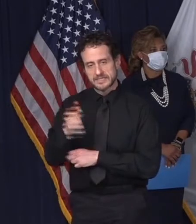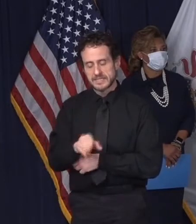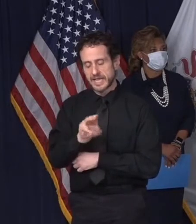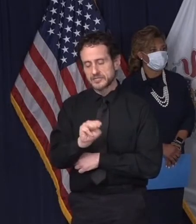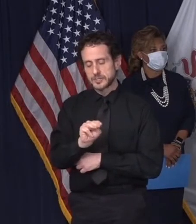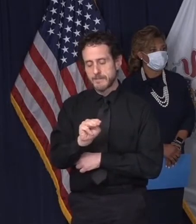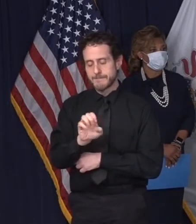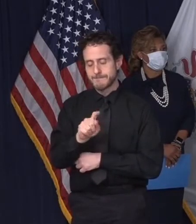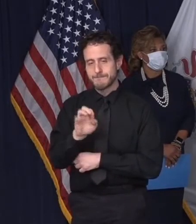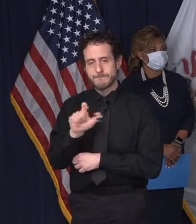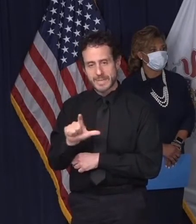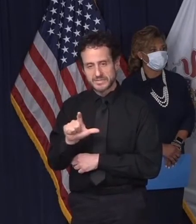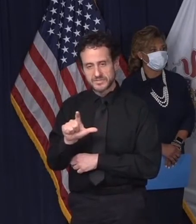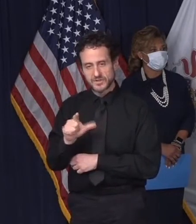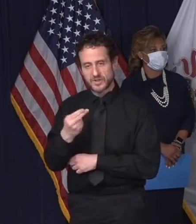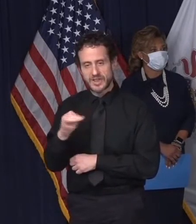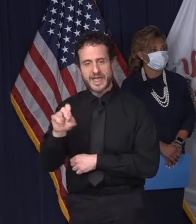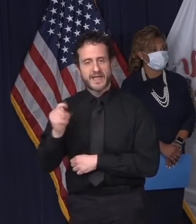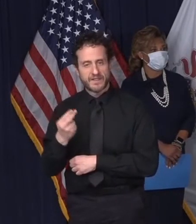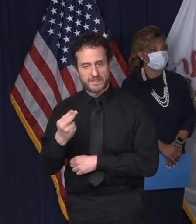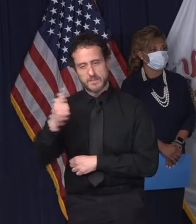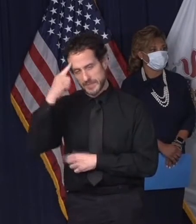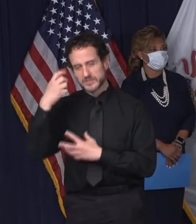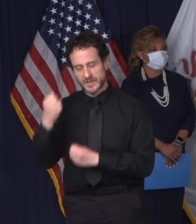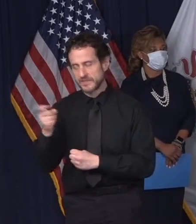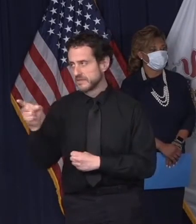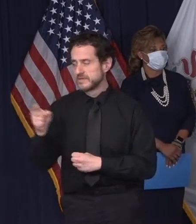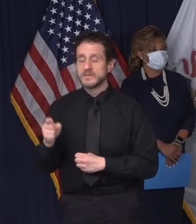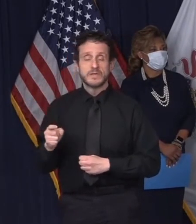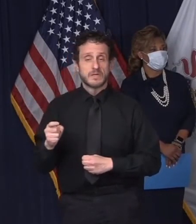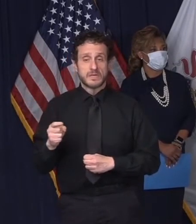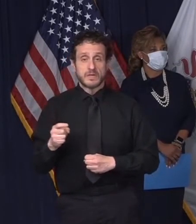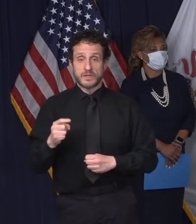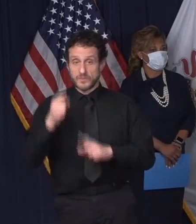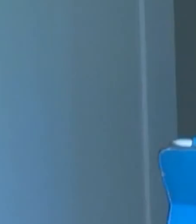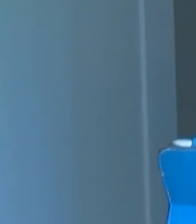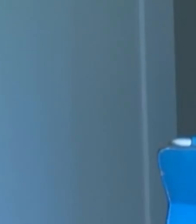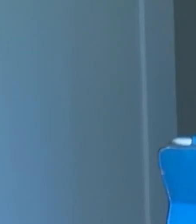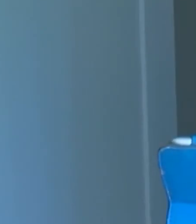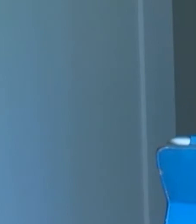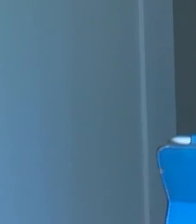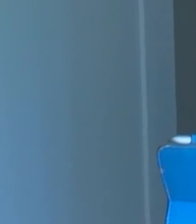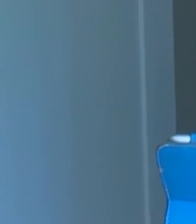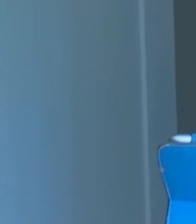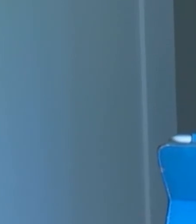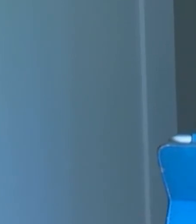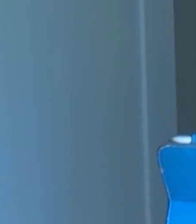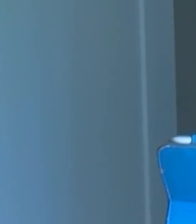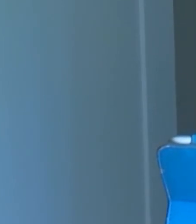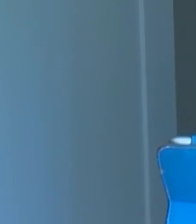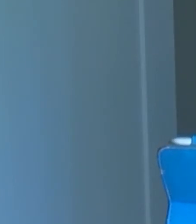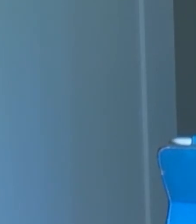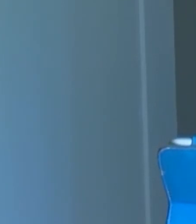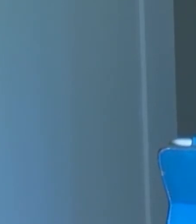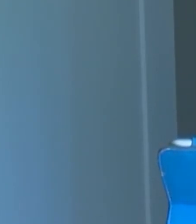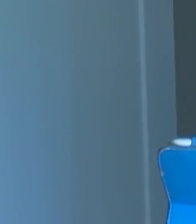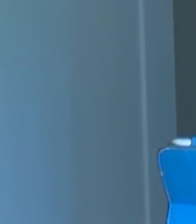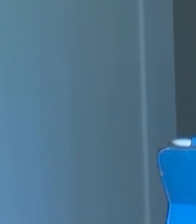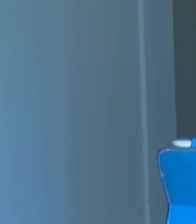DR. AYALA SAID THE STATE IS NOT EXPECTING STUDENTS TO RETURN TO CLASS CAUGHT UP -- BUT THE STATE BOARD OF EDUCATION WILL RELEASE